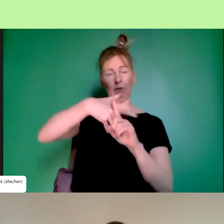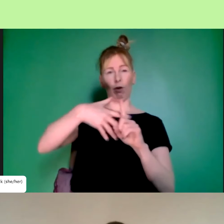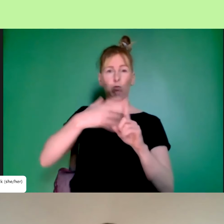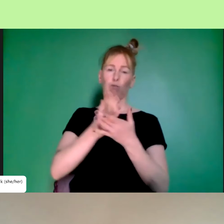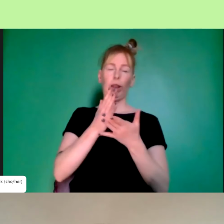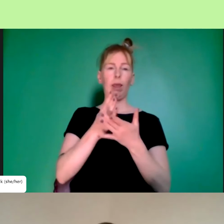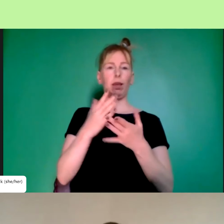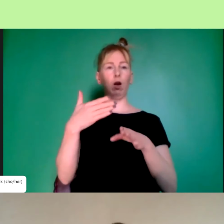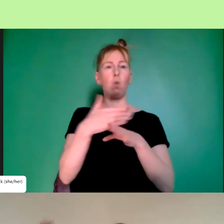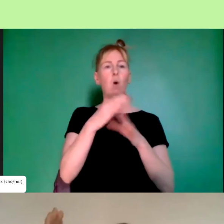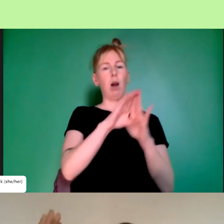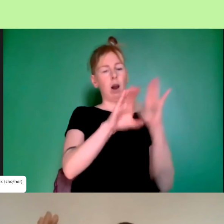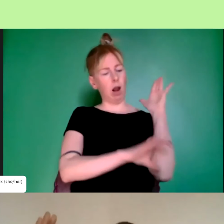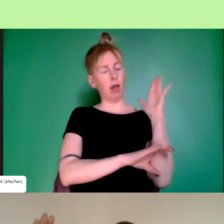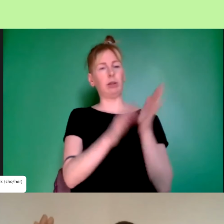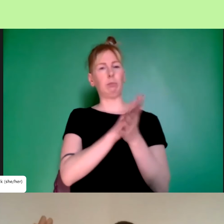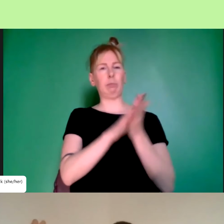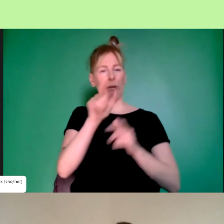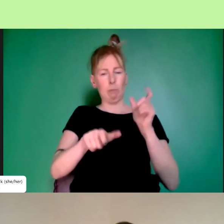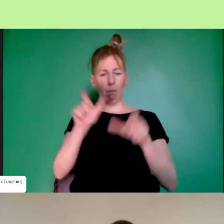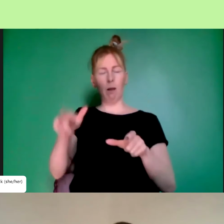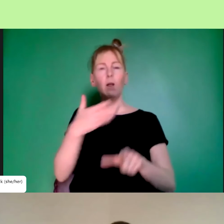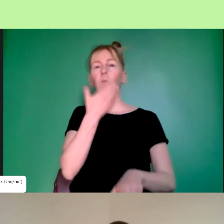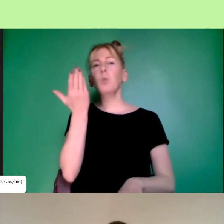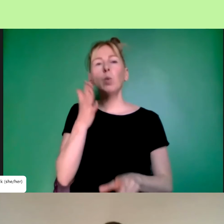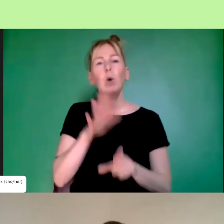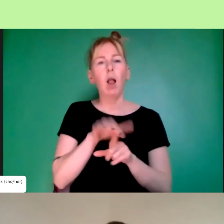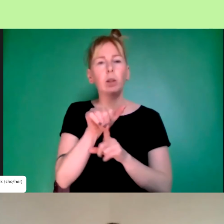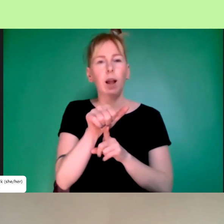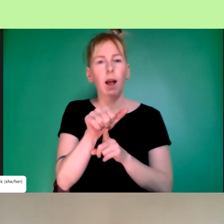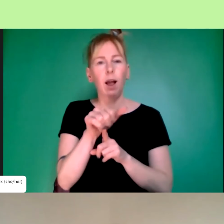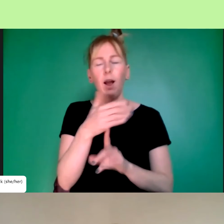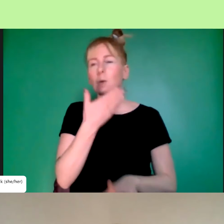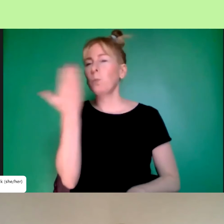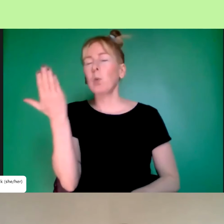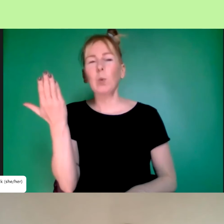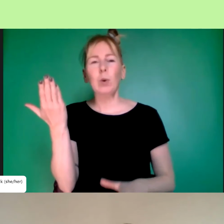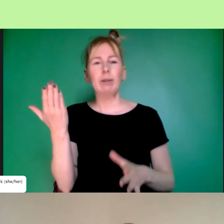culture, you have to move into the bourgeoisie to access it. But by doing that you